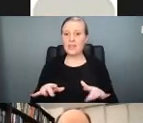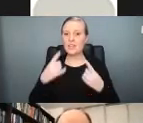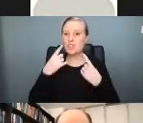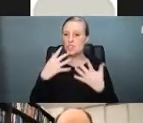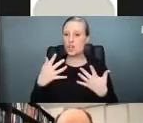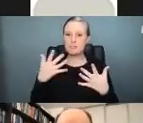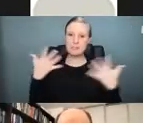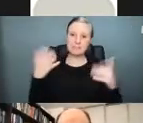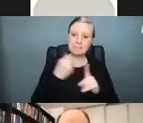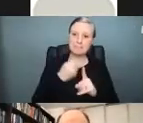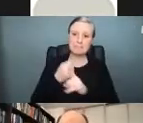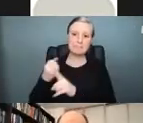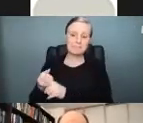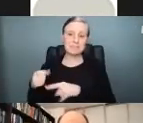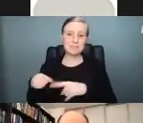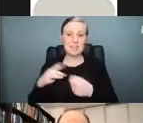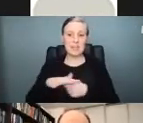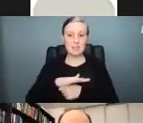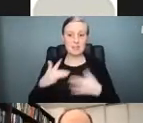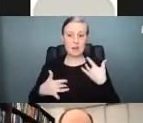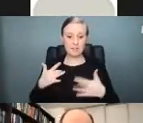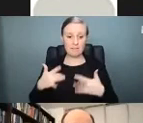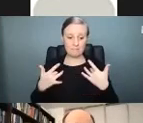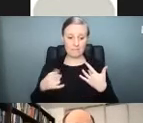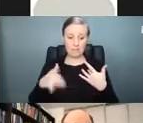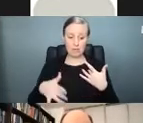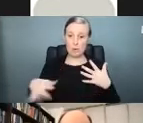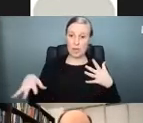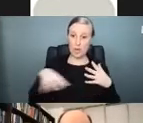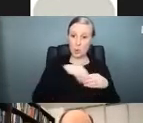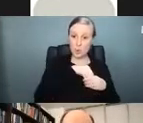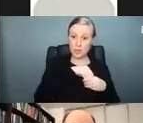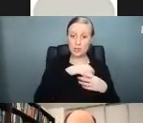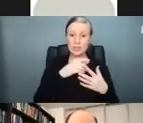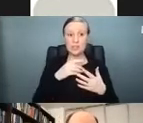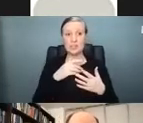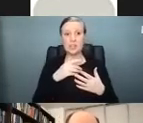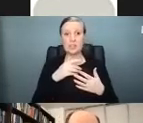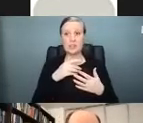How included you are depends a great deal on how old you are, on how much education you